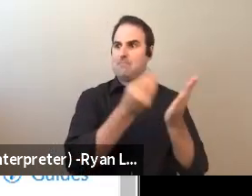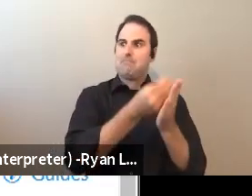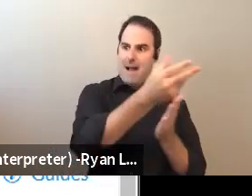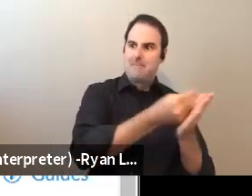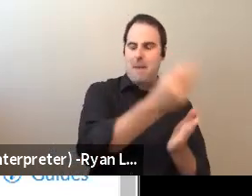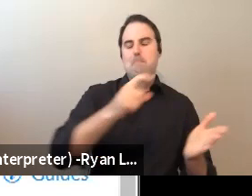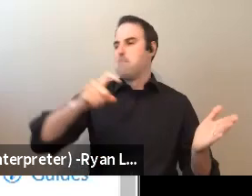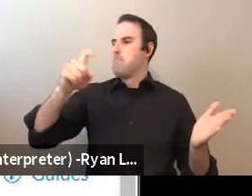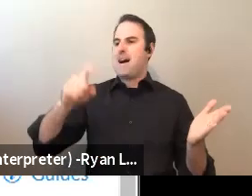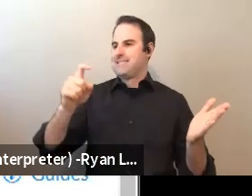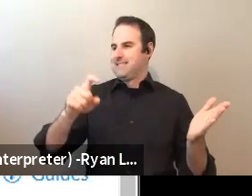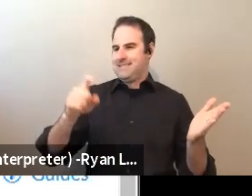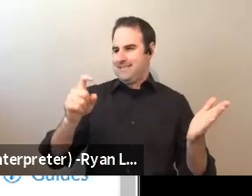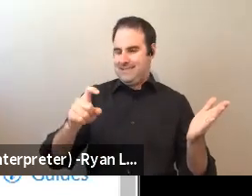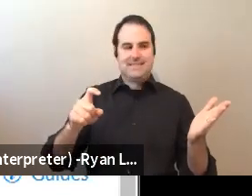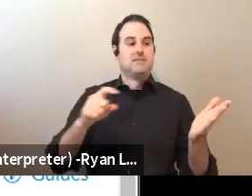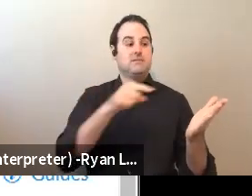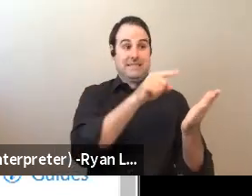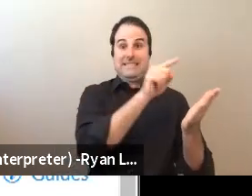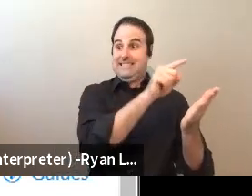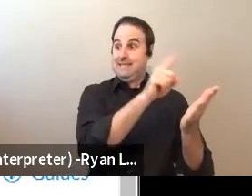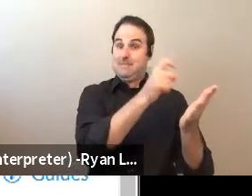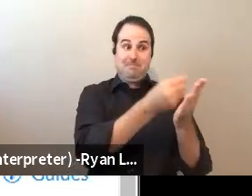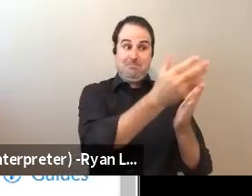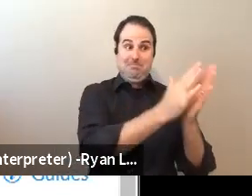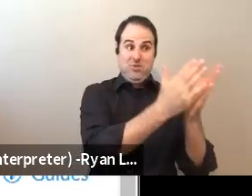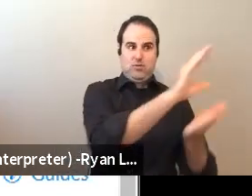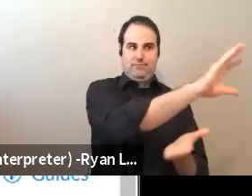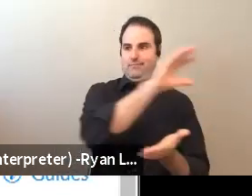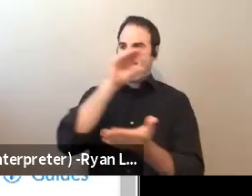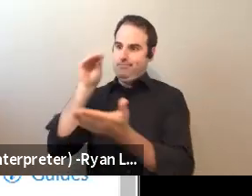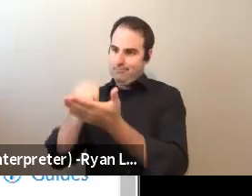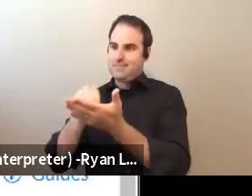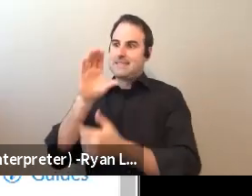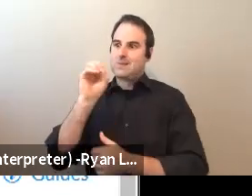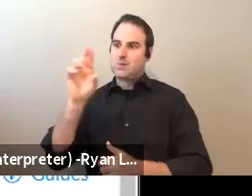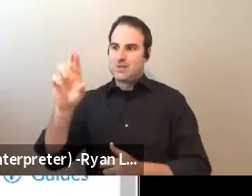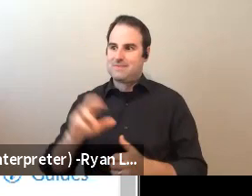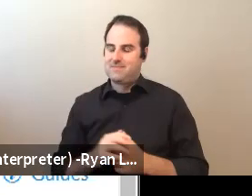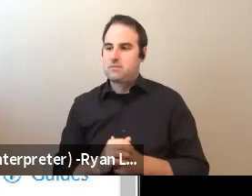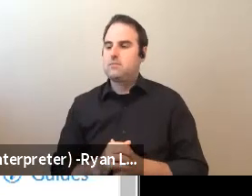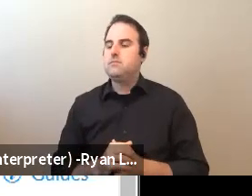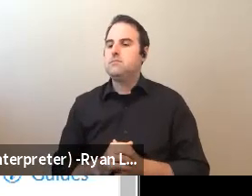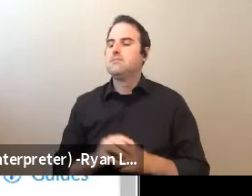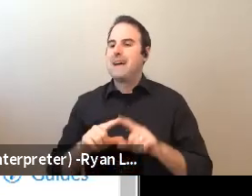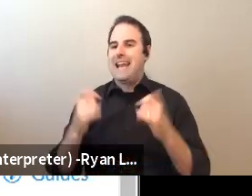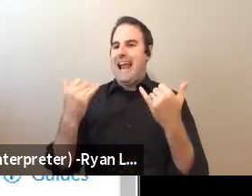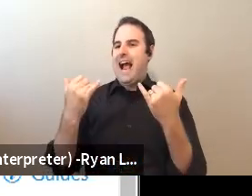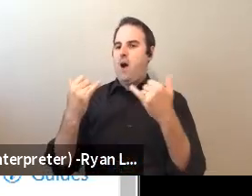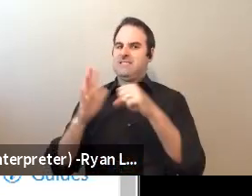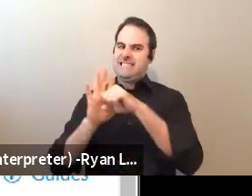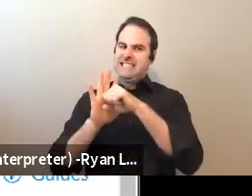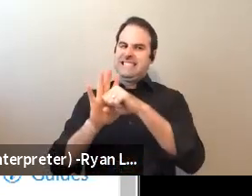Sally Potter: Put the put commercial textbooks on but there's such a push, and there's just, you know, been such a change of attitude.